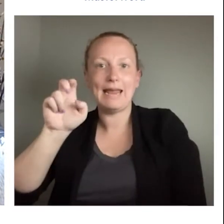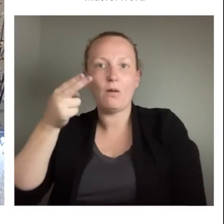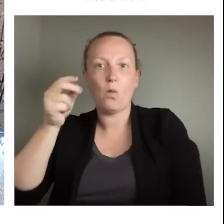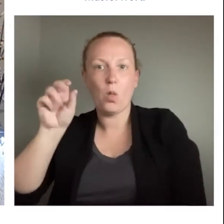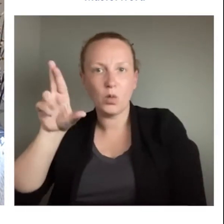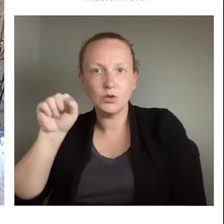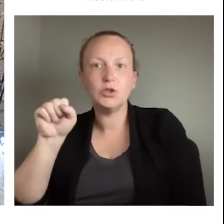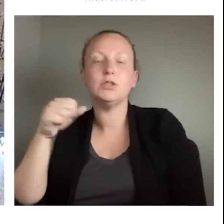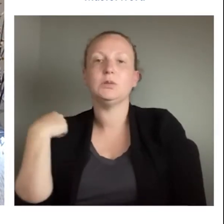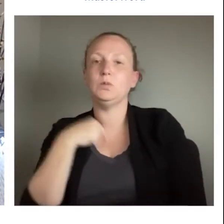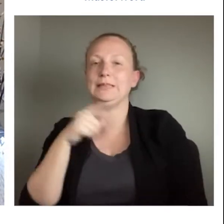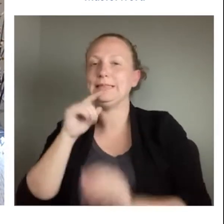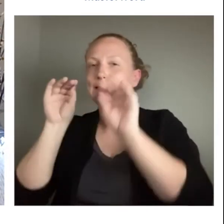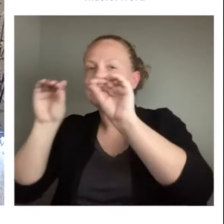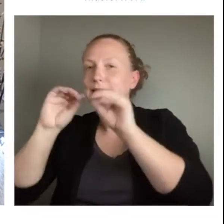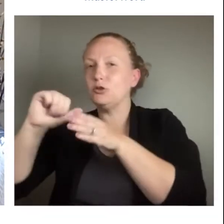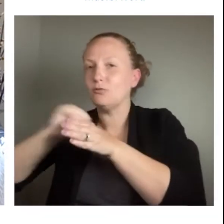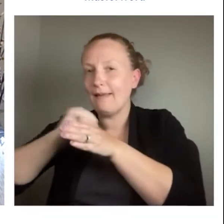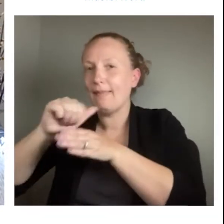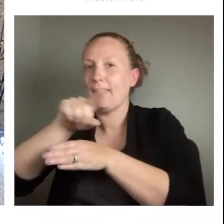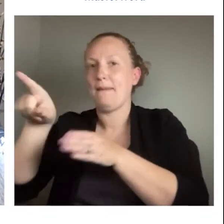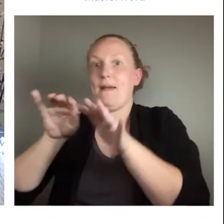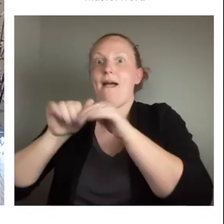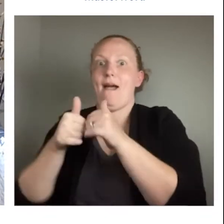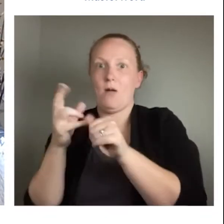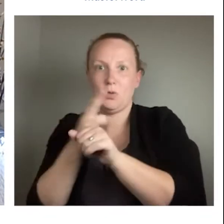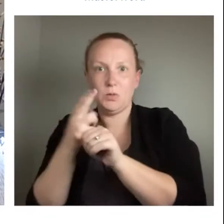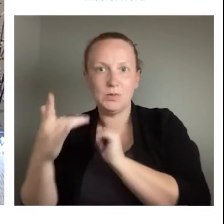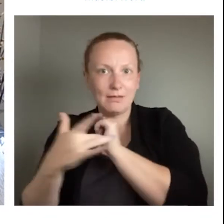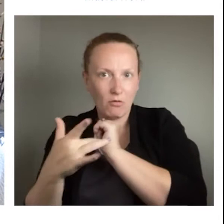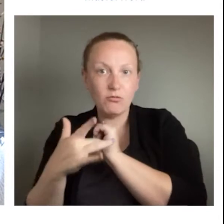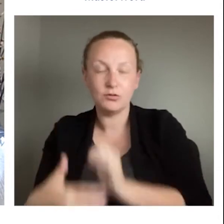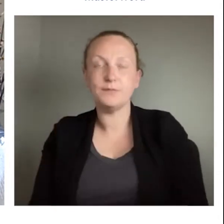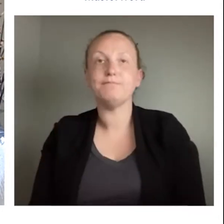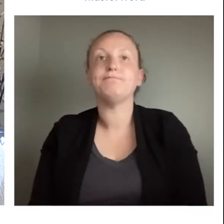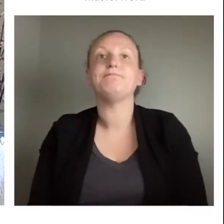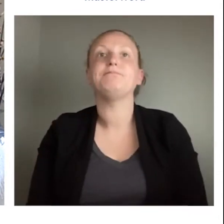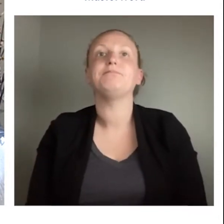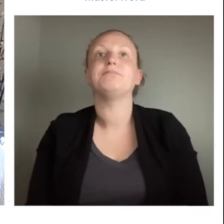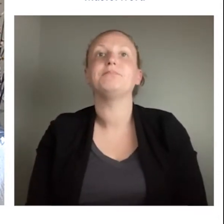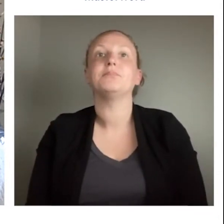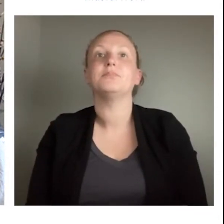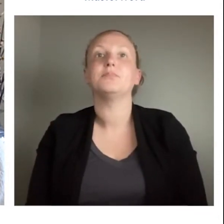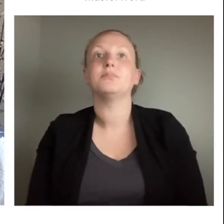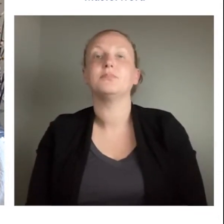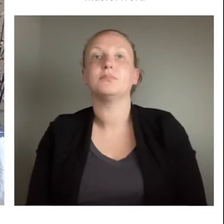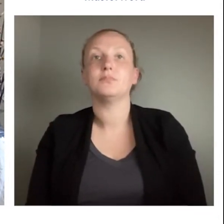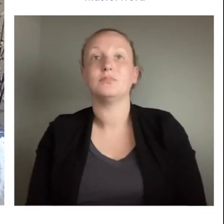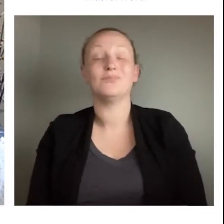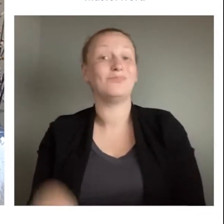Ah, also something that I'm seeing that is going to happen is that, um, we do not have the sense in place.